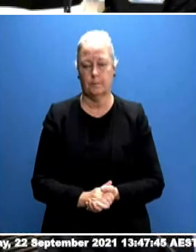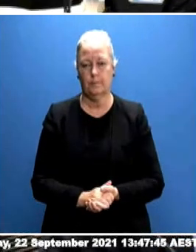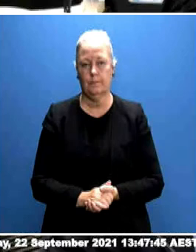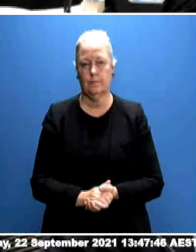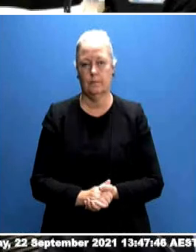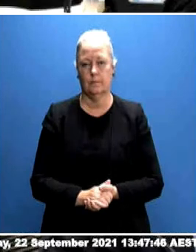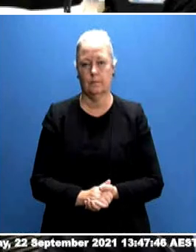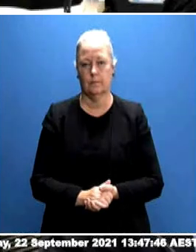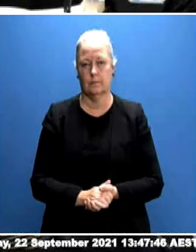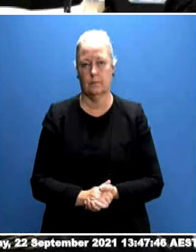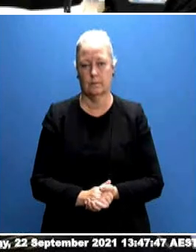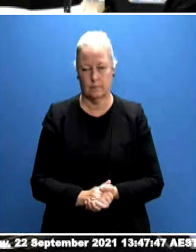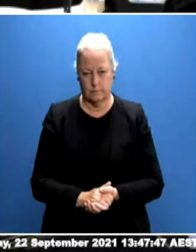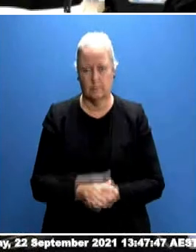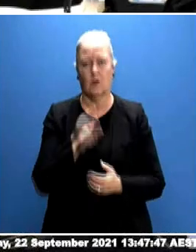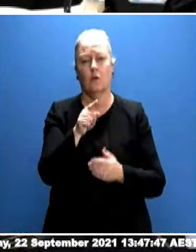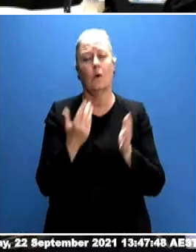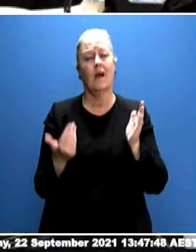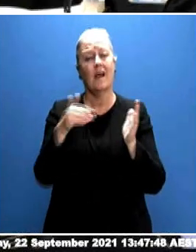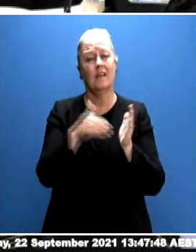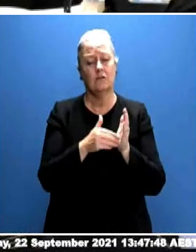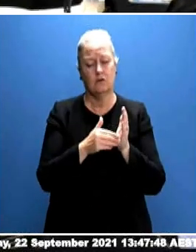Yes, those additional documents will also be admitted into evidence with